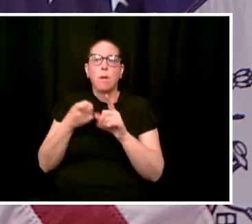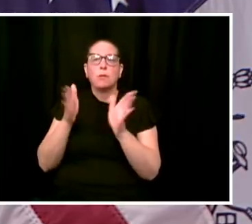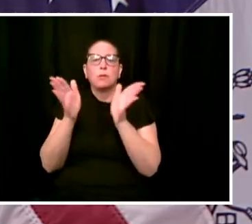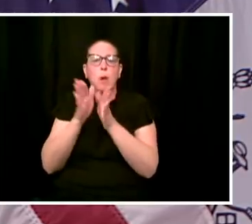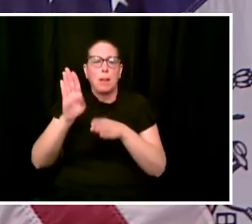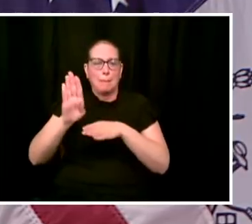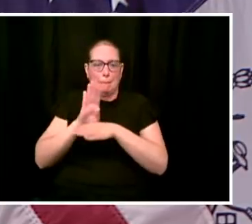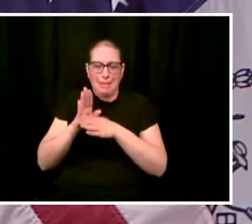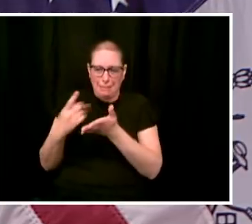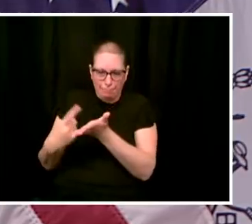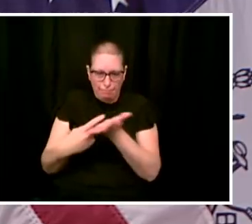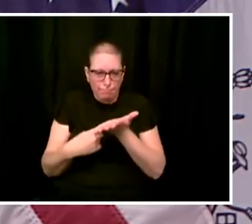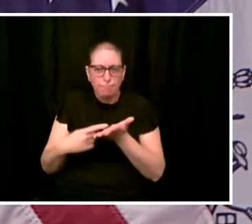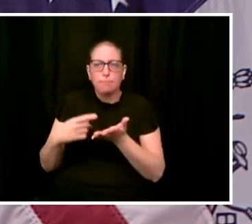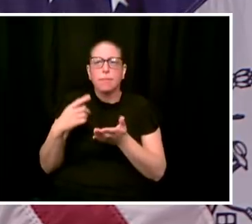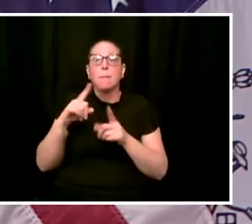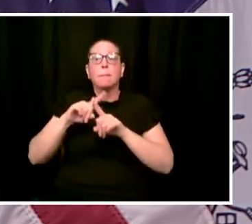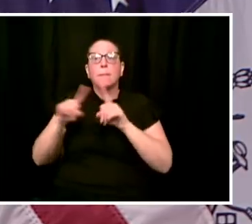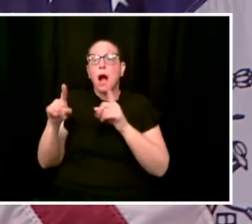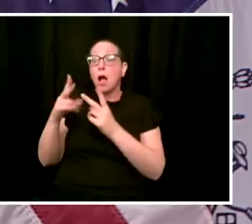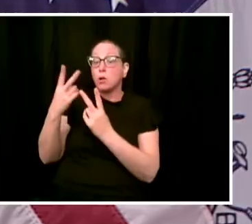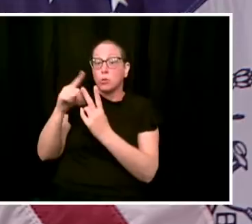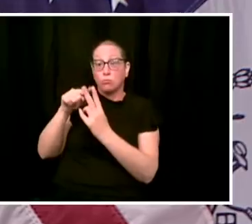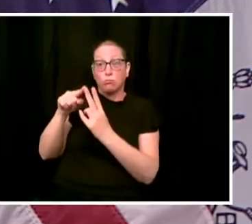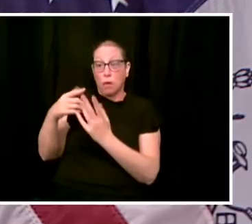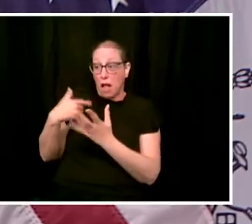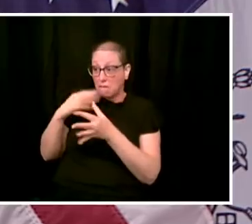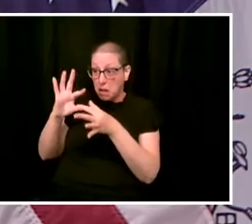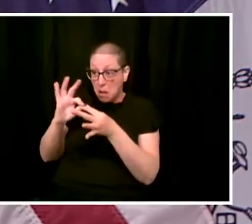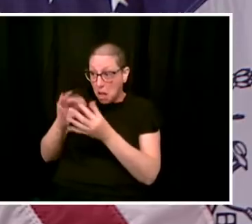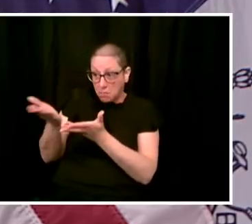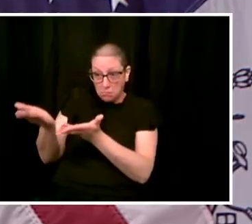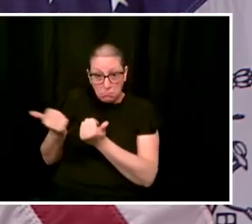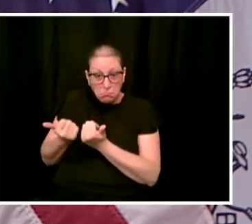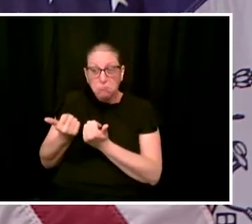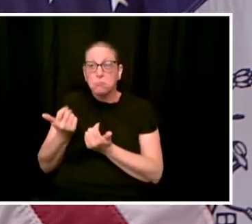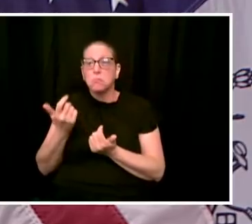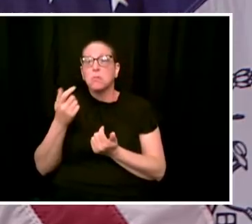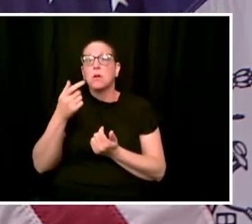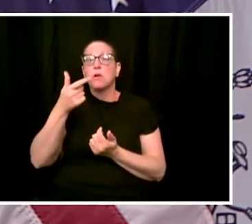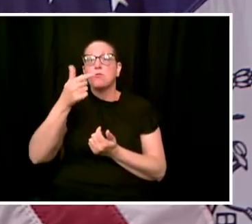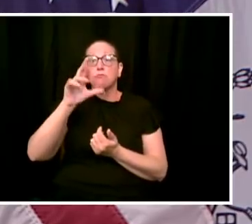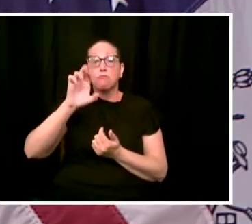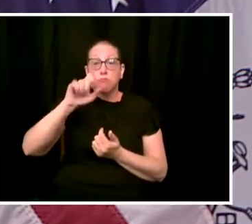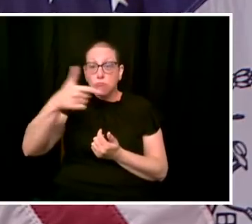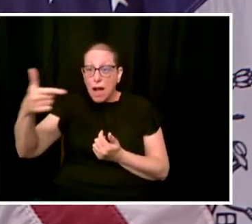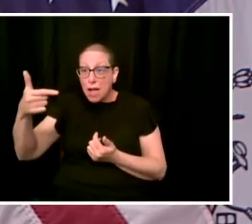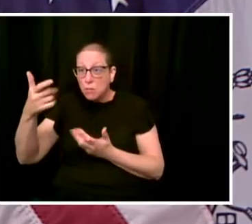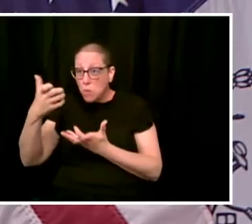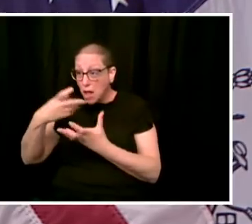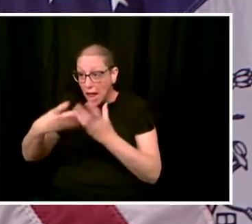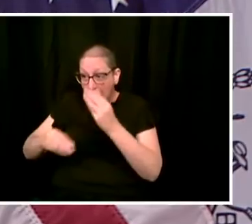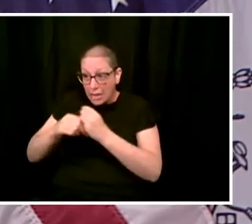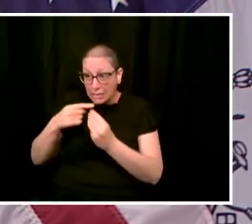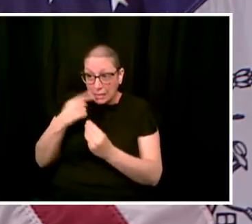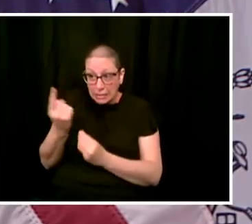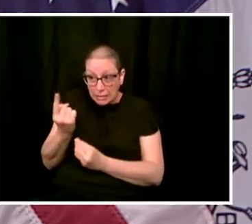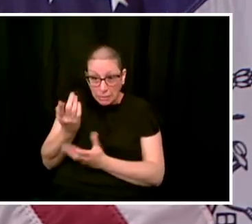NOWE RSA ANDND TRY TO FIGURE OUT THE BEST WAY TO SUPPORT THEM. IF EITHER ONE OF YOU WOUL DLEIK TO